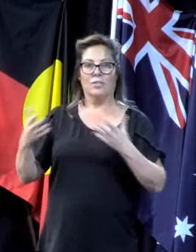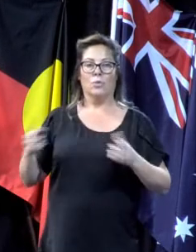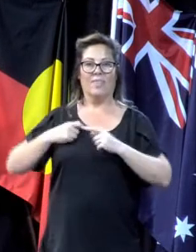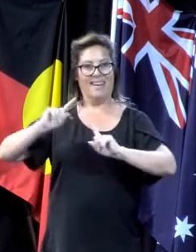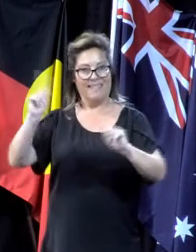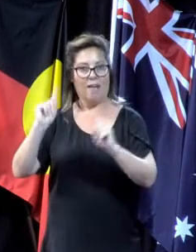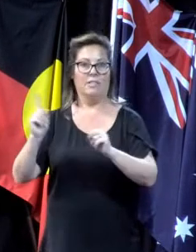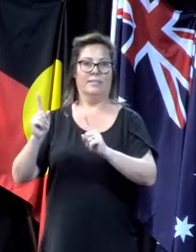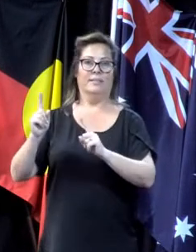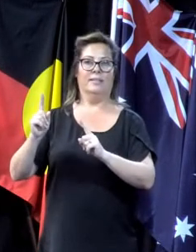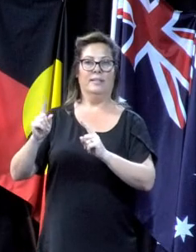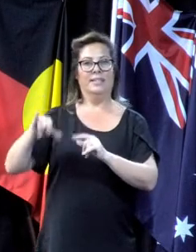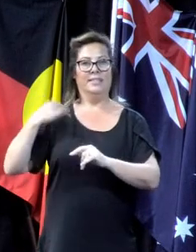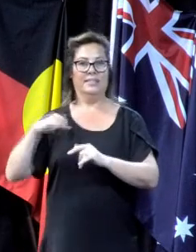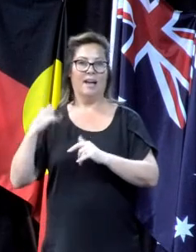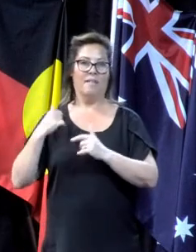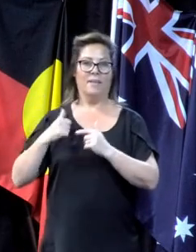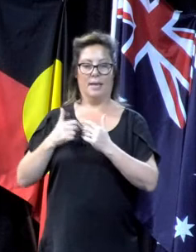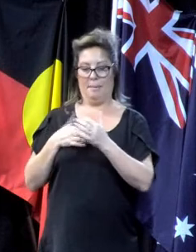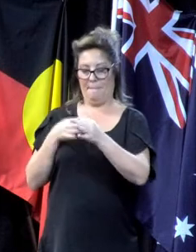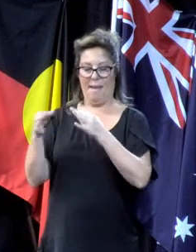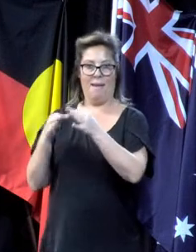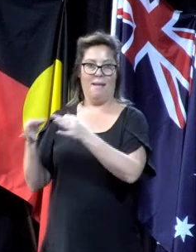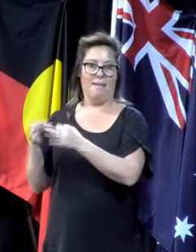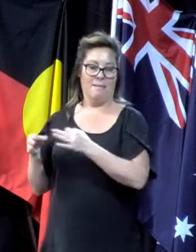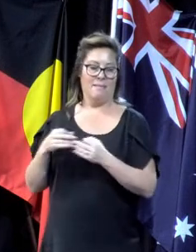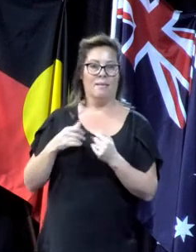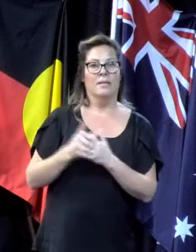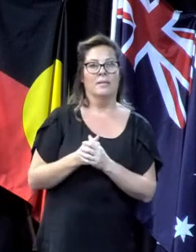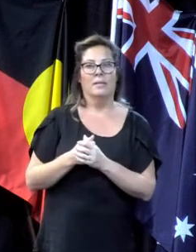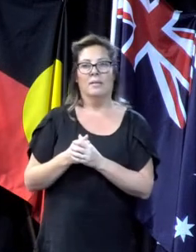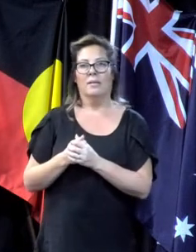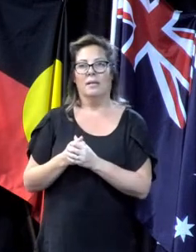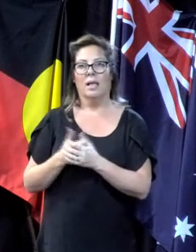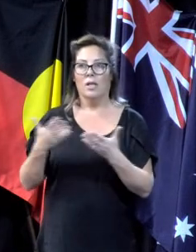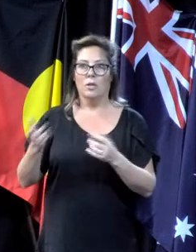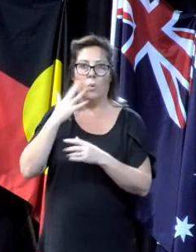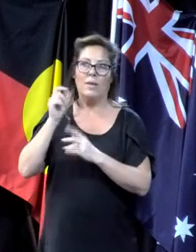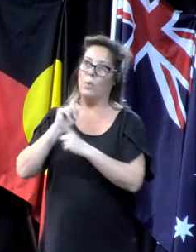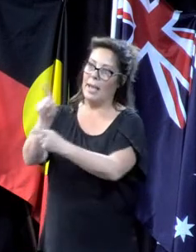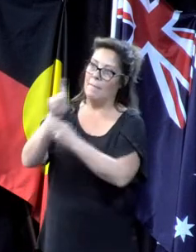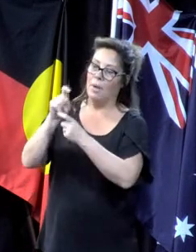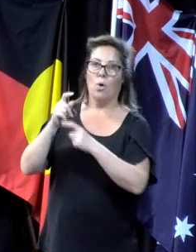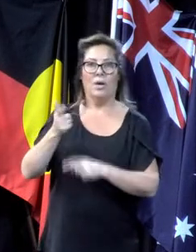So teachers when they’re employed, they’re employed as a – as a full – a full-time employment as a one.